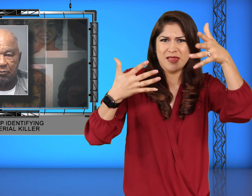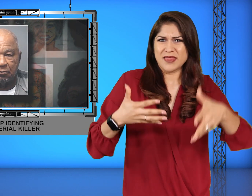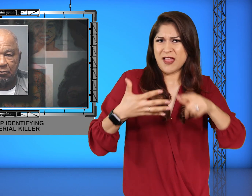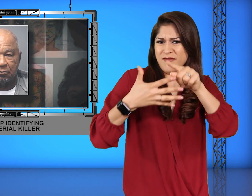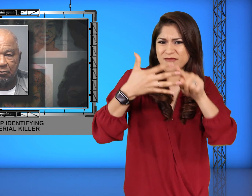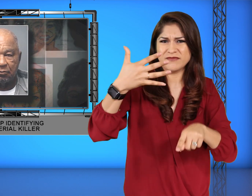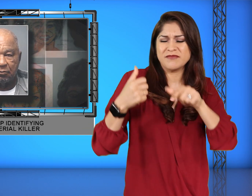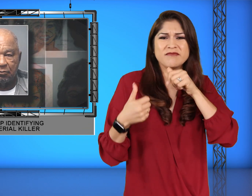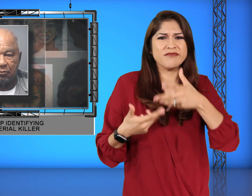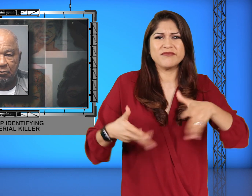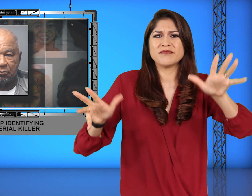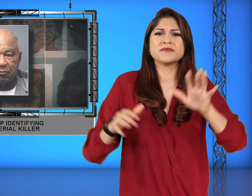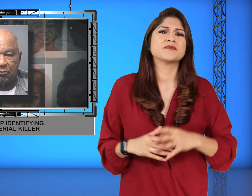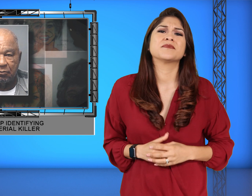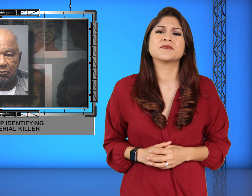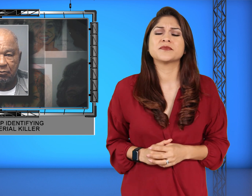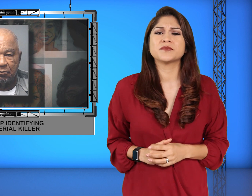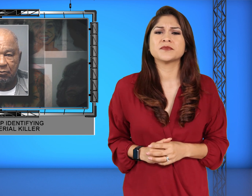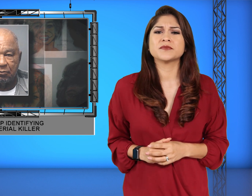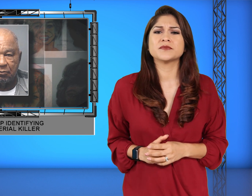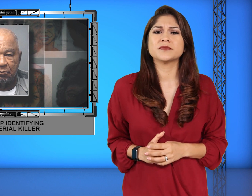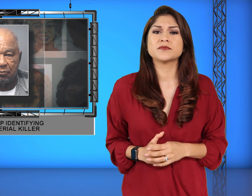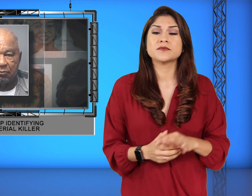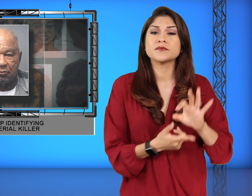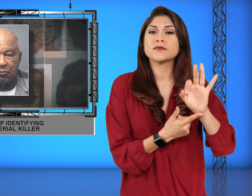in dozens of other cases.